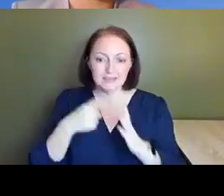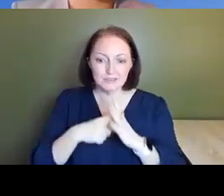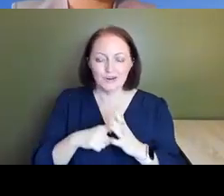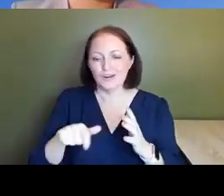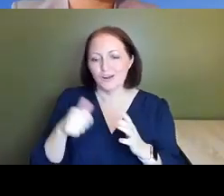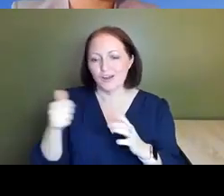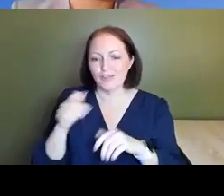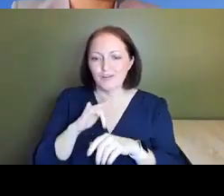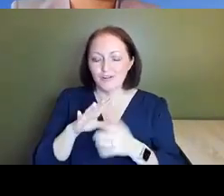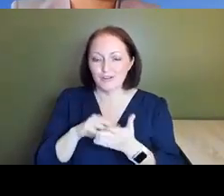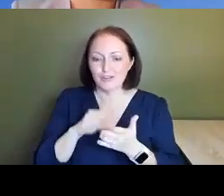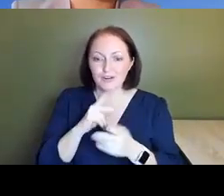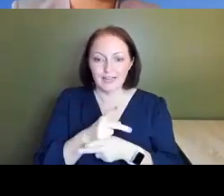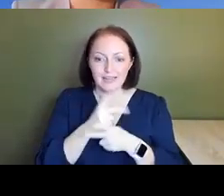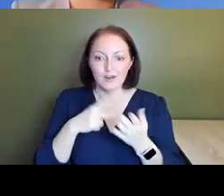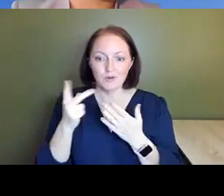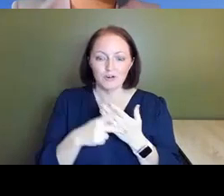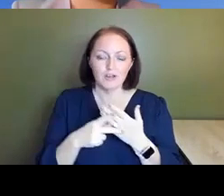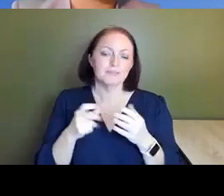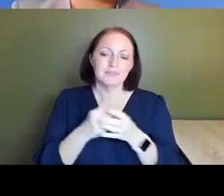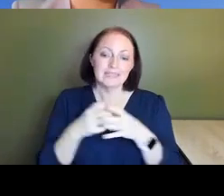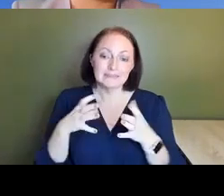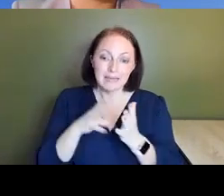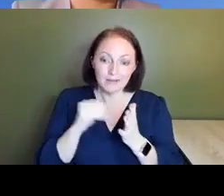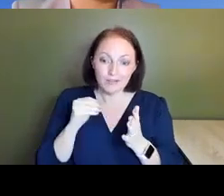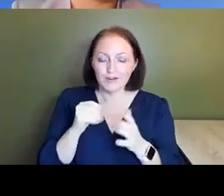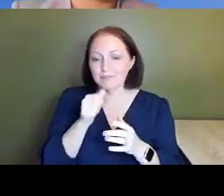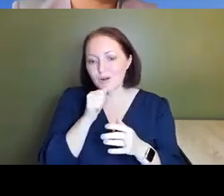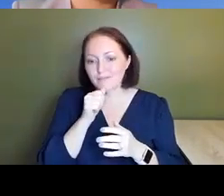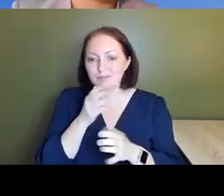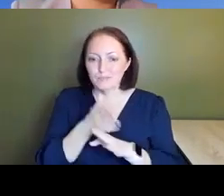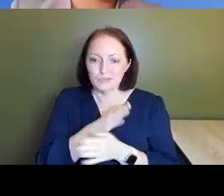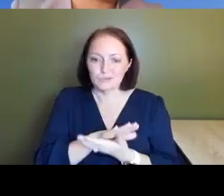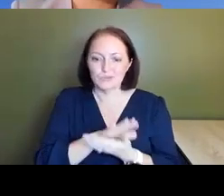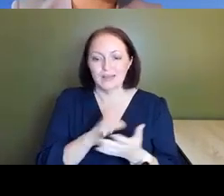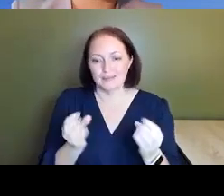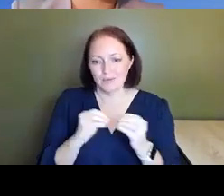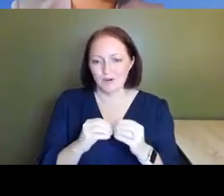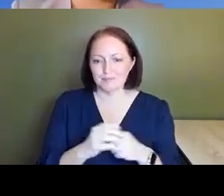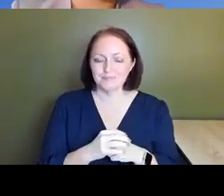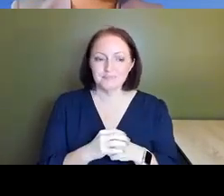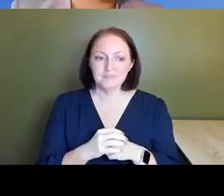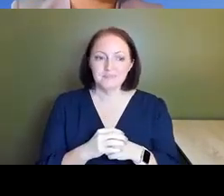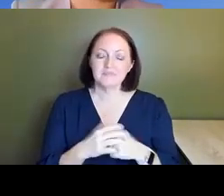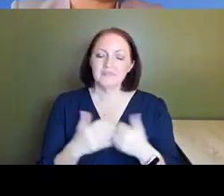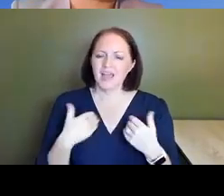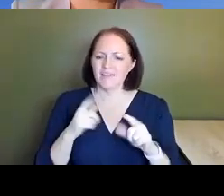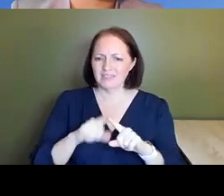learning care programs expanded learning private preschool and more. So having different UPK